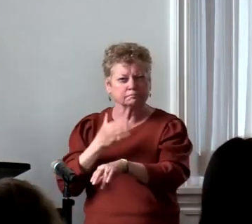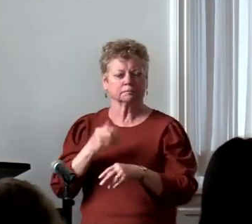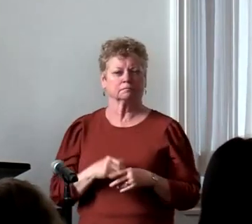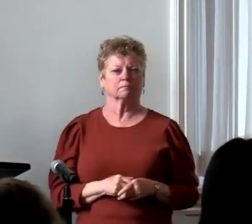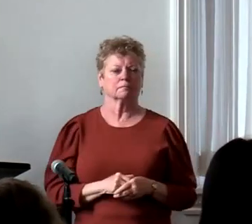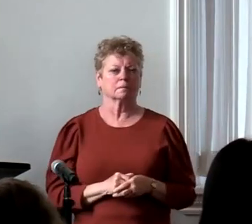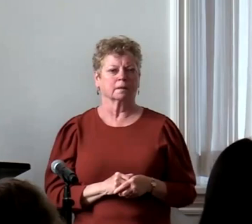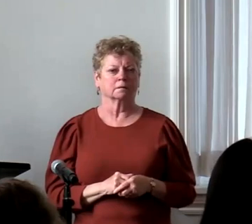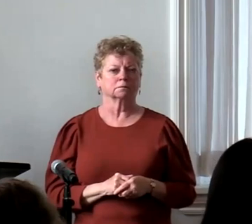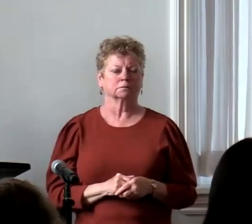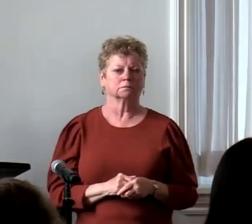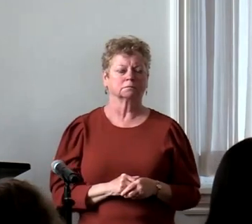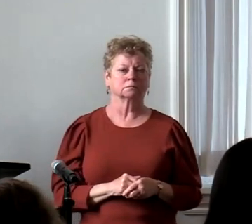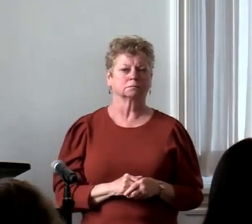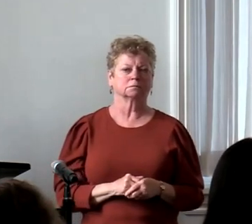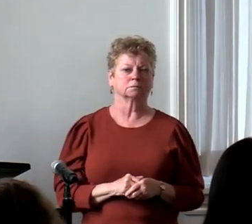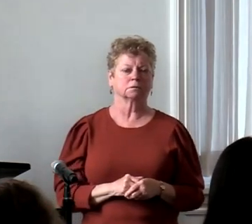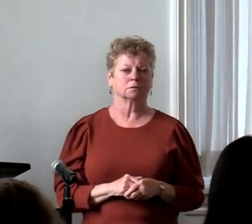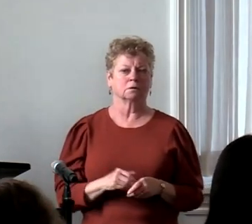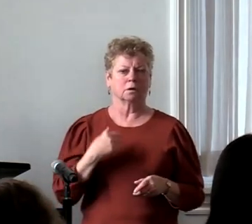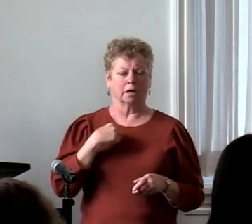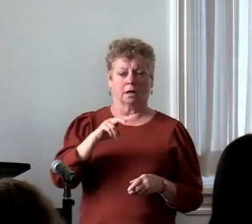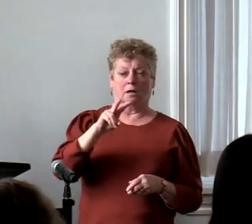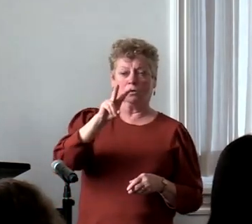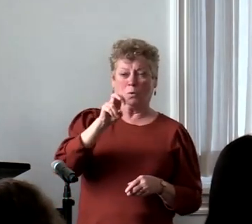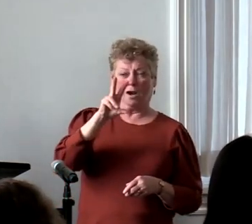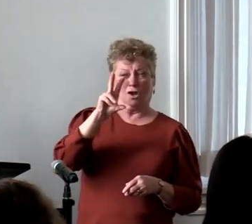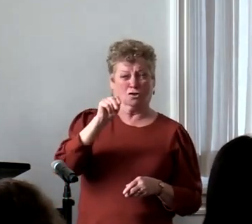We administered a 230-question survey.